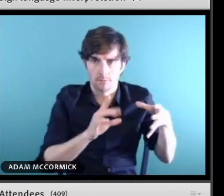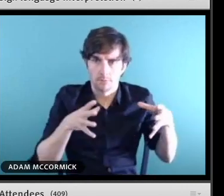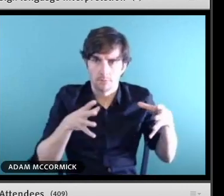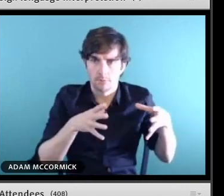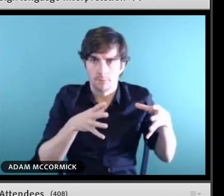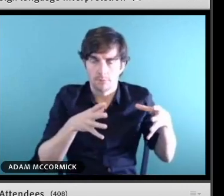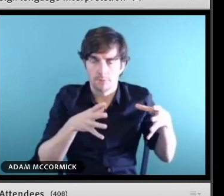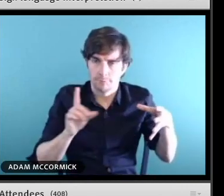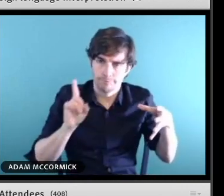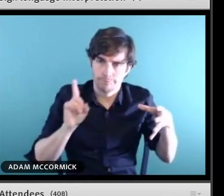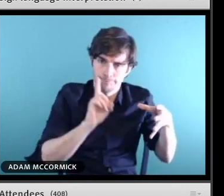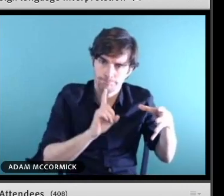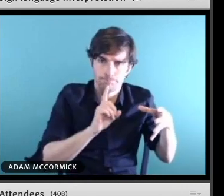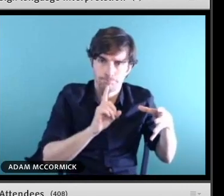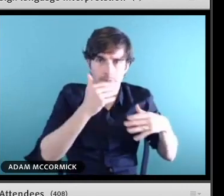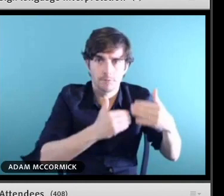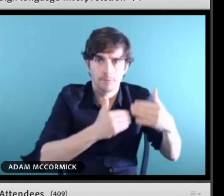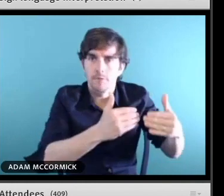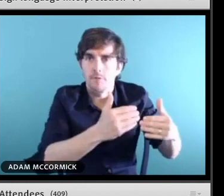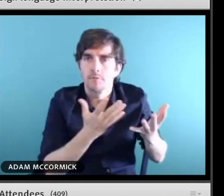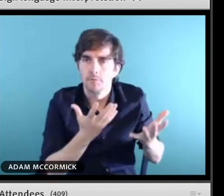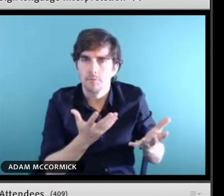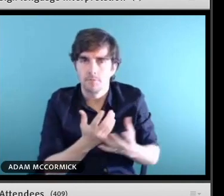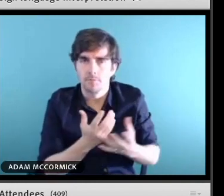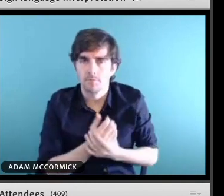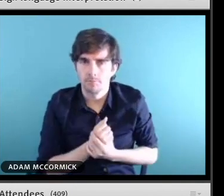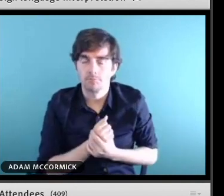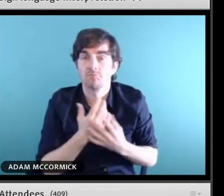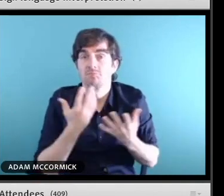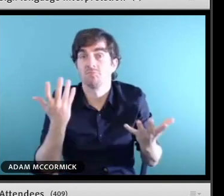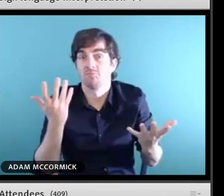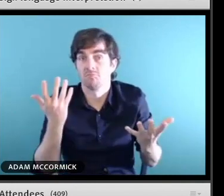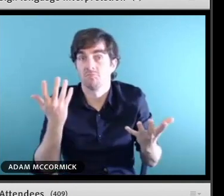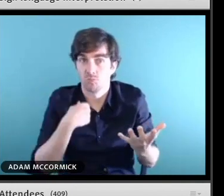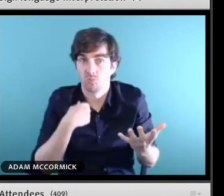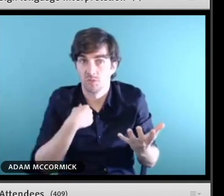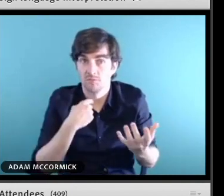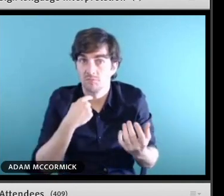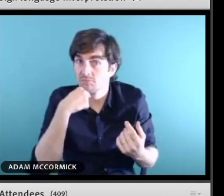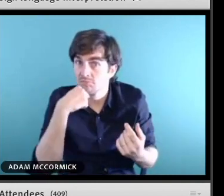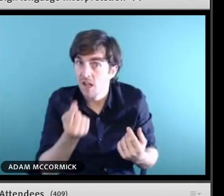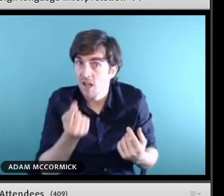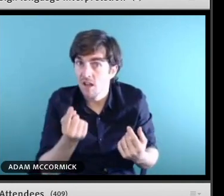that video with us. Do we have you now on the line? Sharaf? Do we have a connection